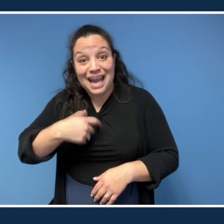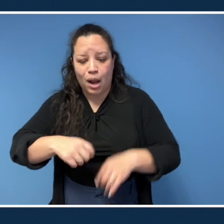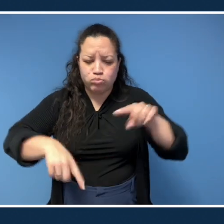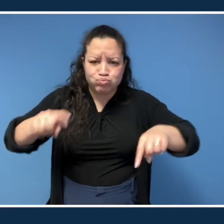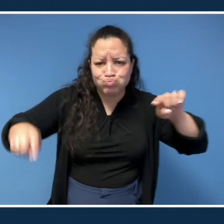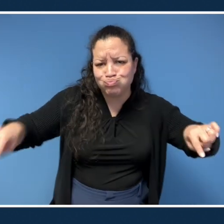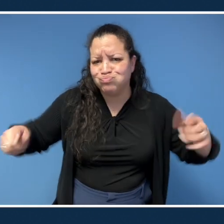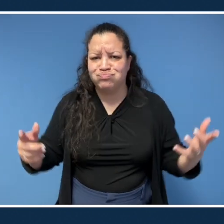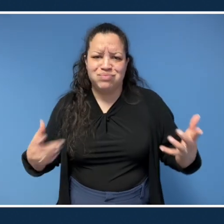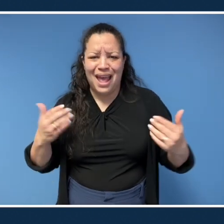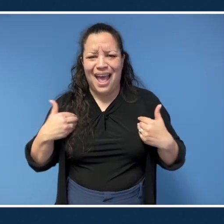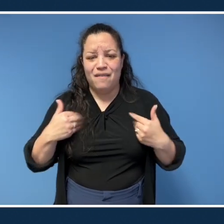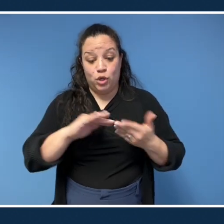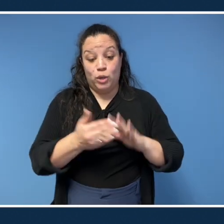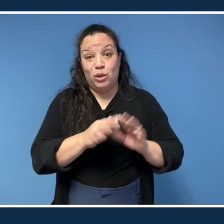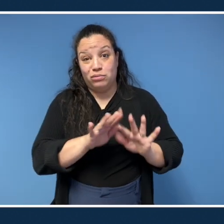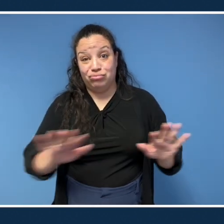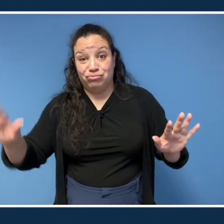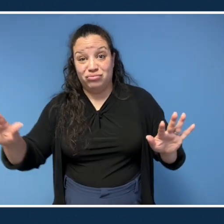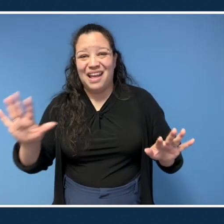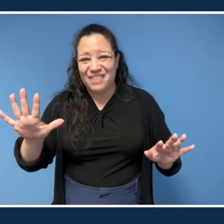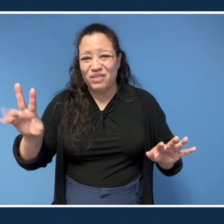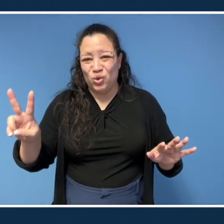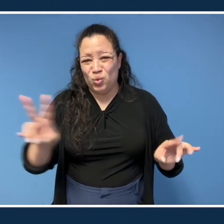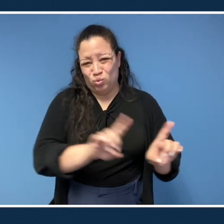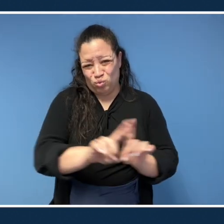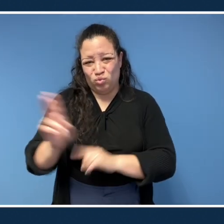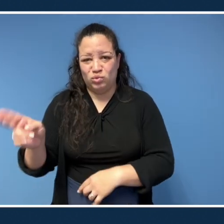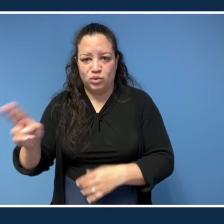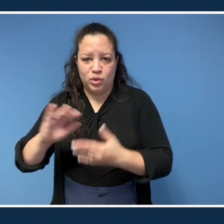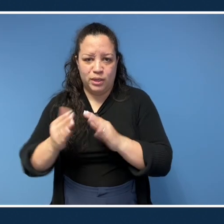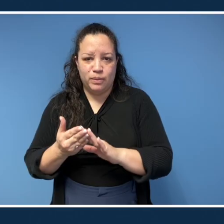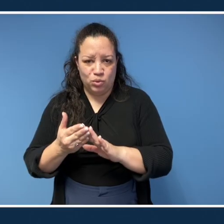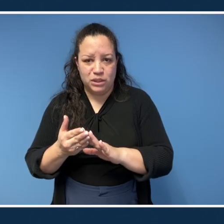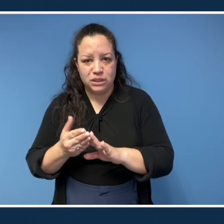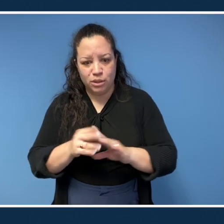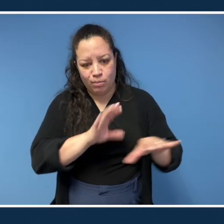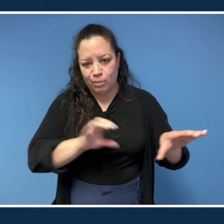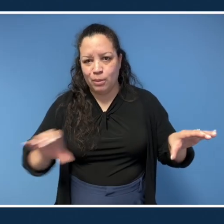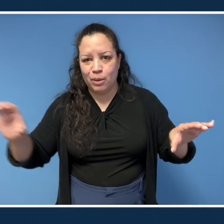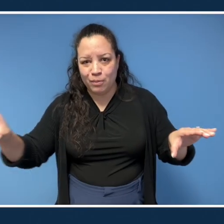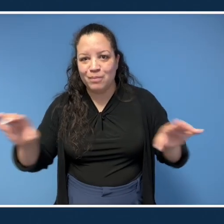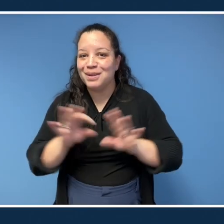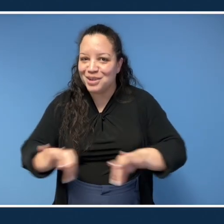We have all these 52 historical communities, but that's the one common thing is terms of us trying to be recognized as